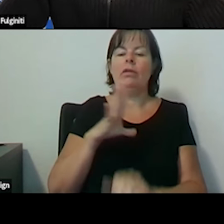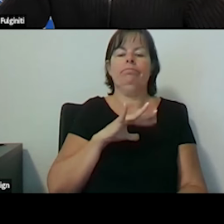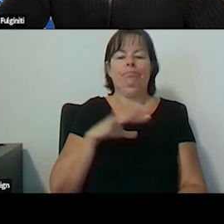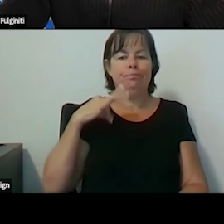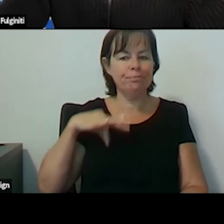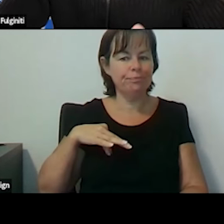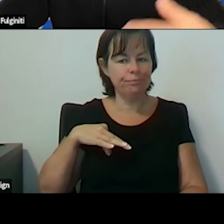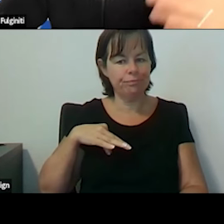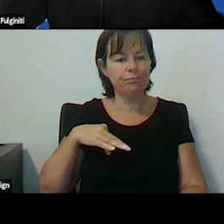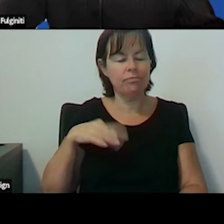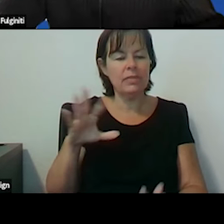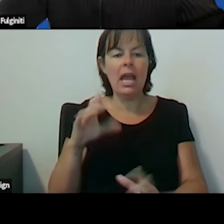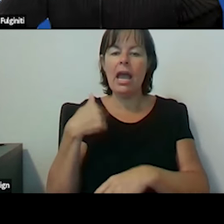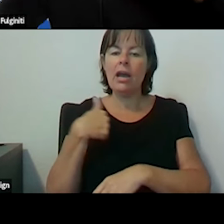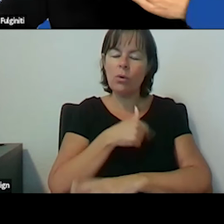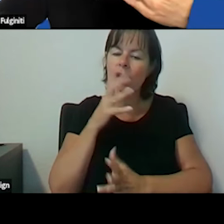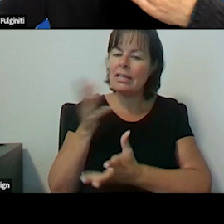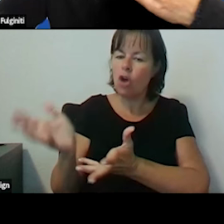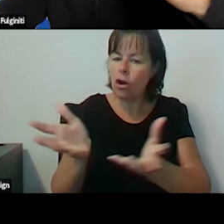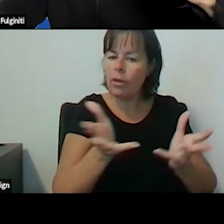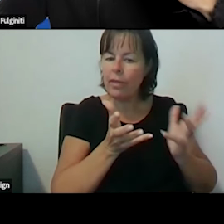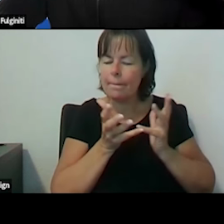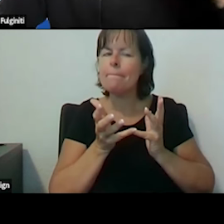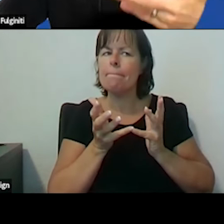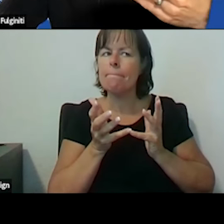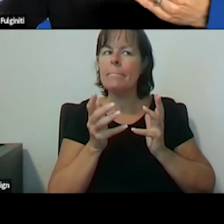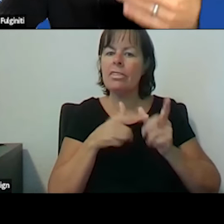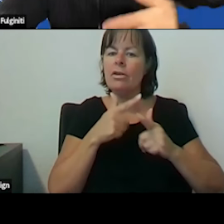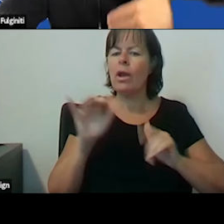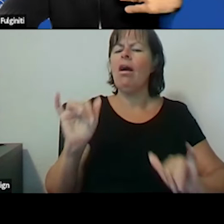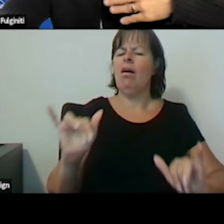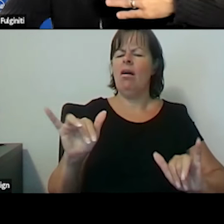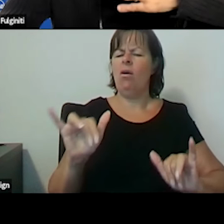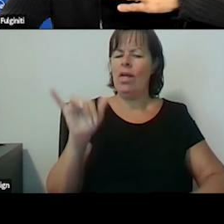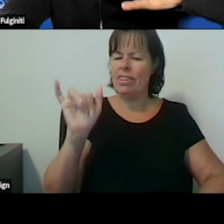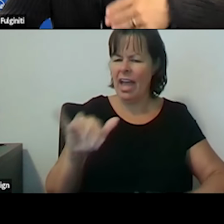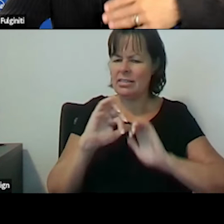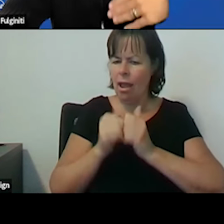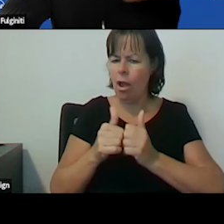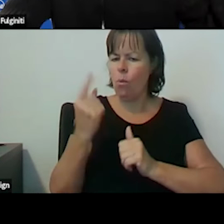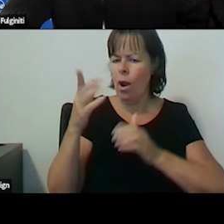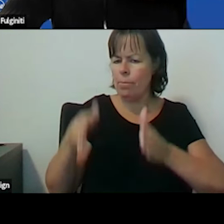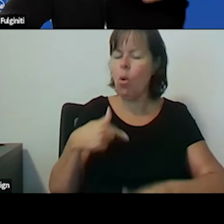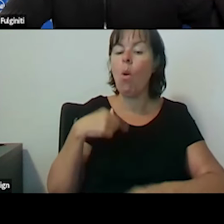to them we we see like oh this is how one person said to us I I've I use voiceover for it's always